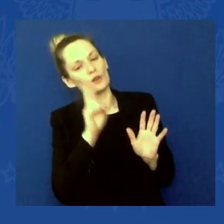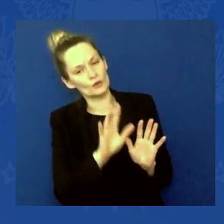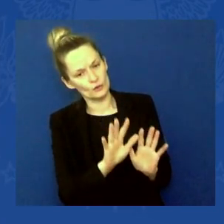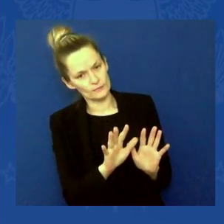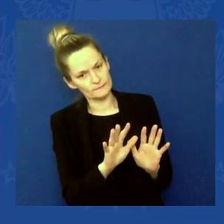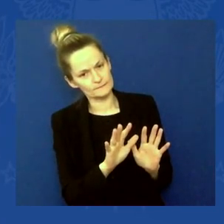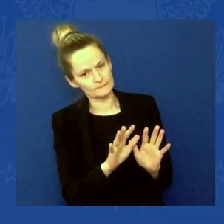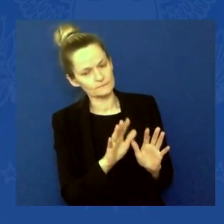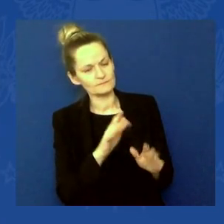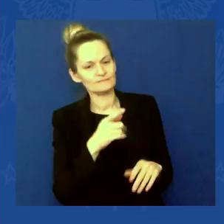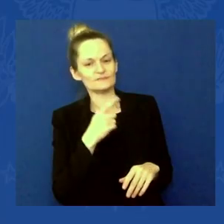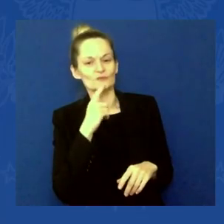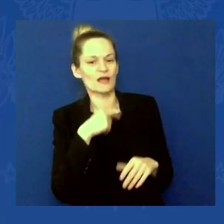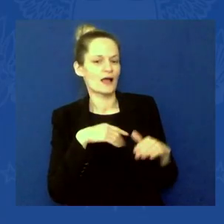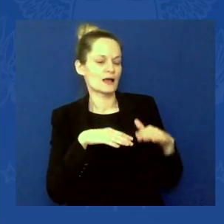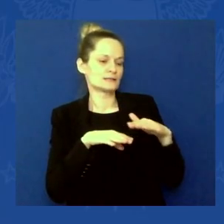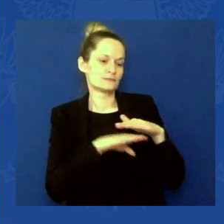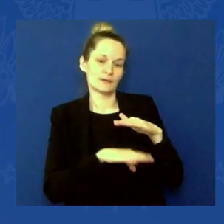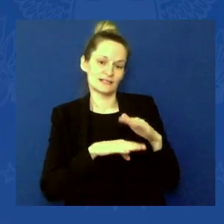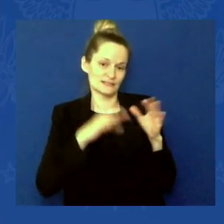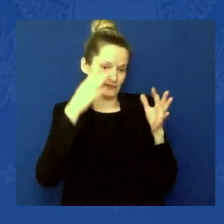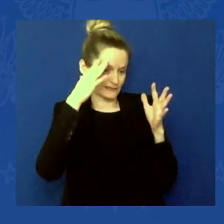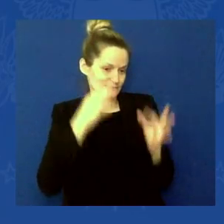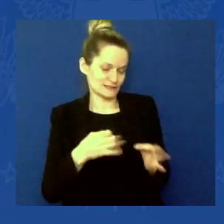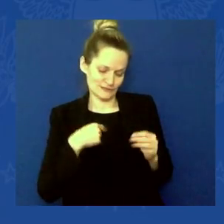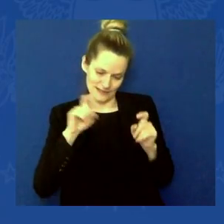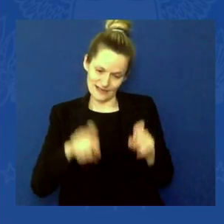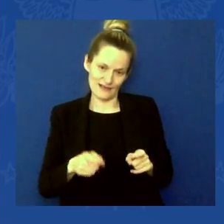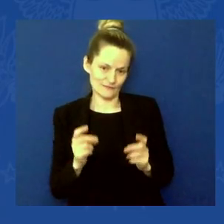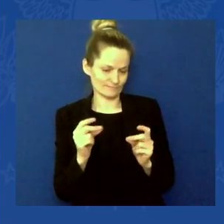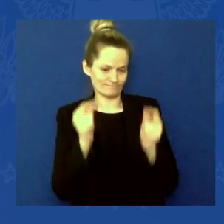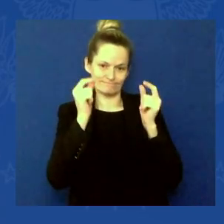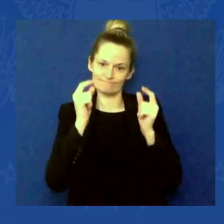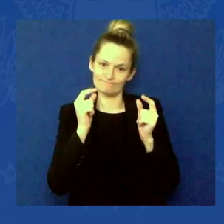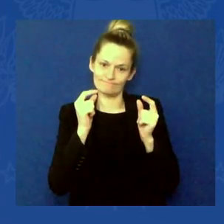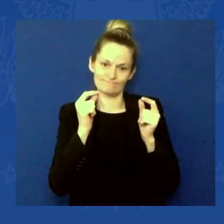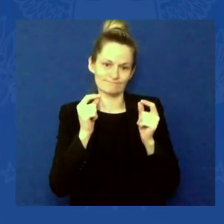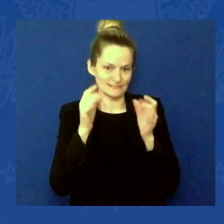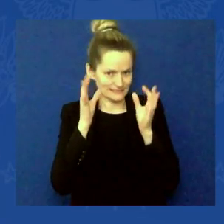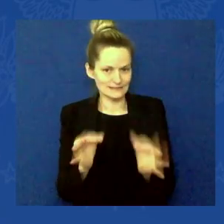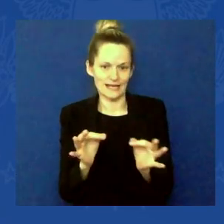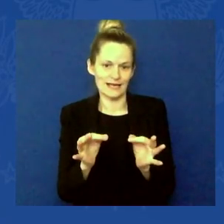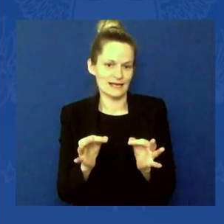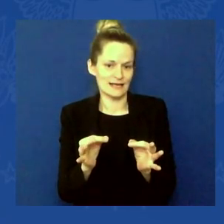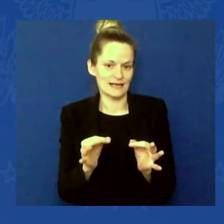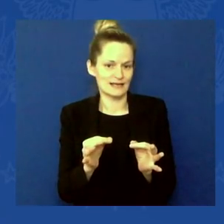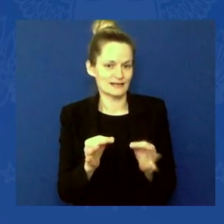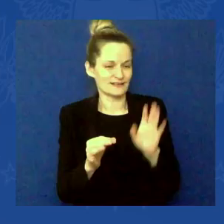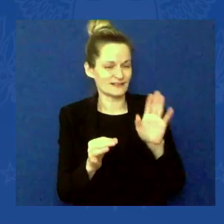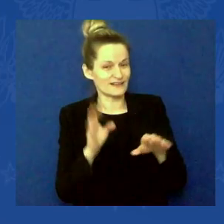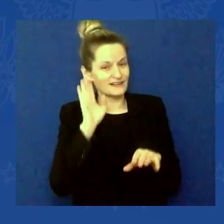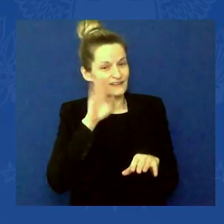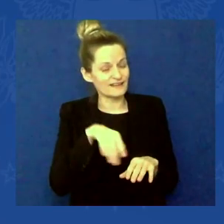I either withdraw America from a 20-year war that, depending on whose analyses you accept,